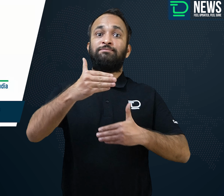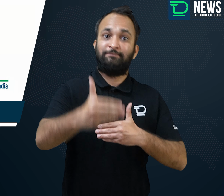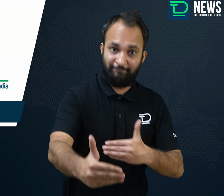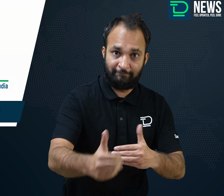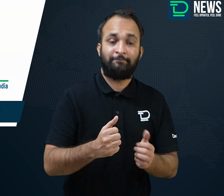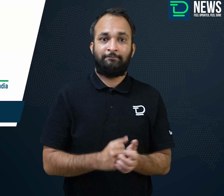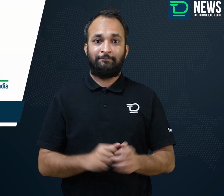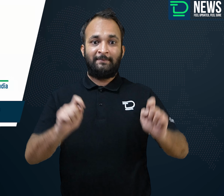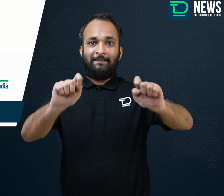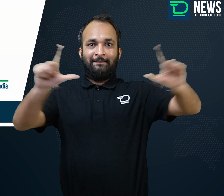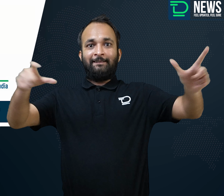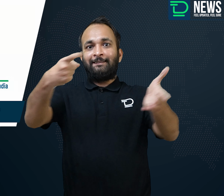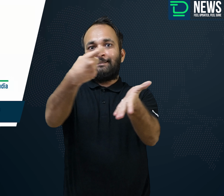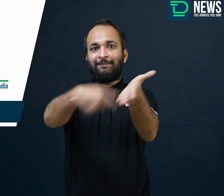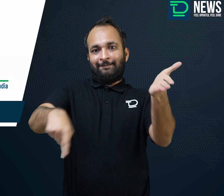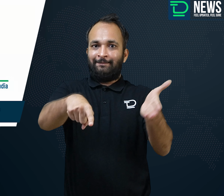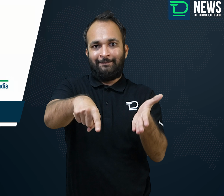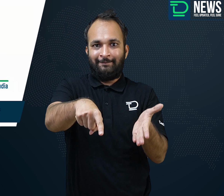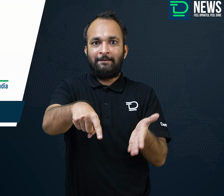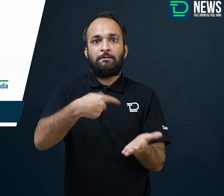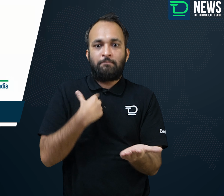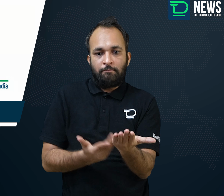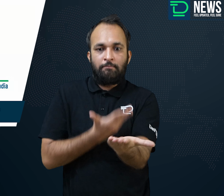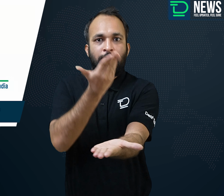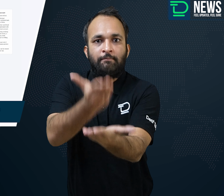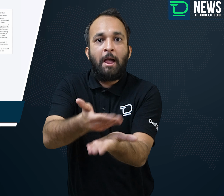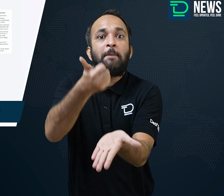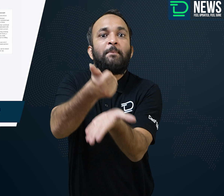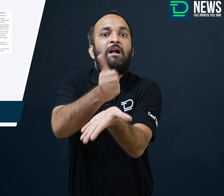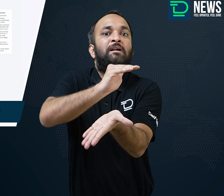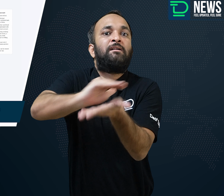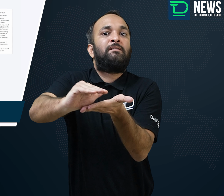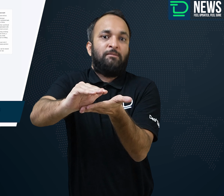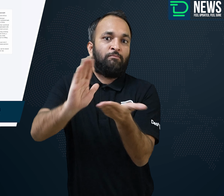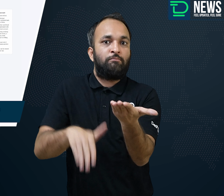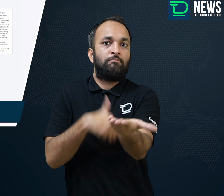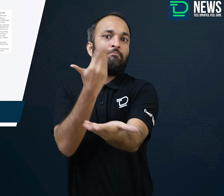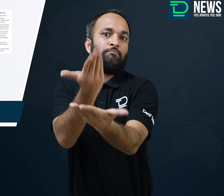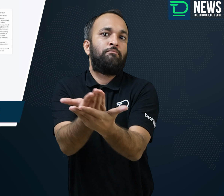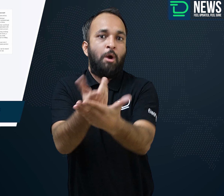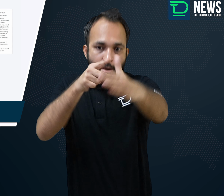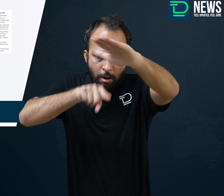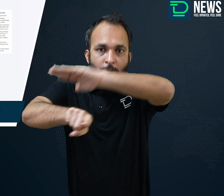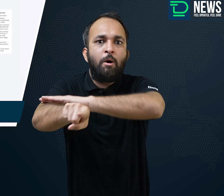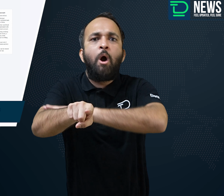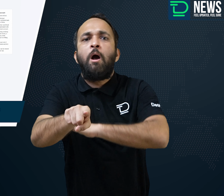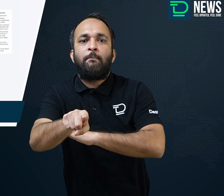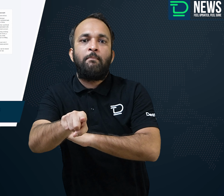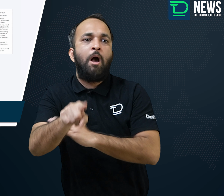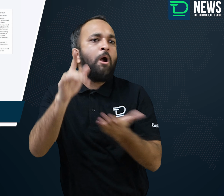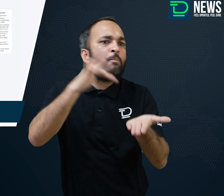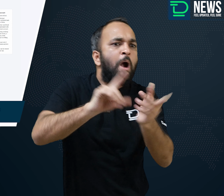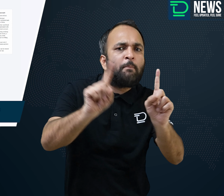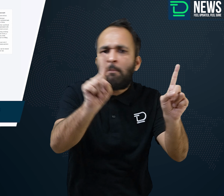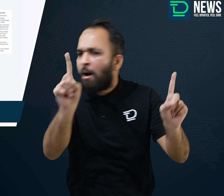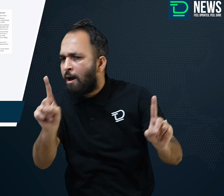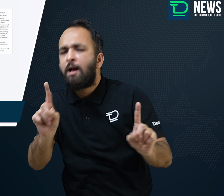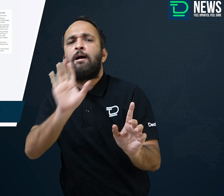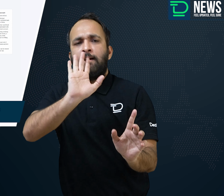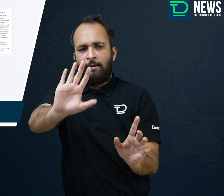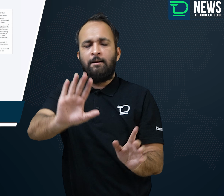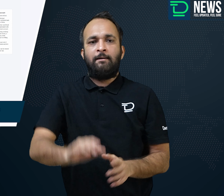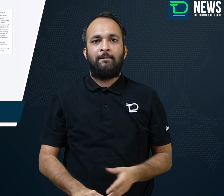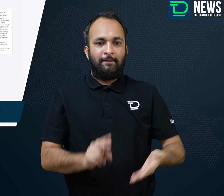Next , you have to register your bank account. Click continue and the terms will open.